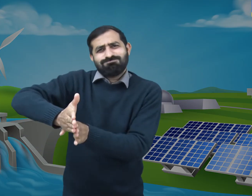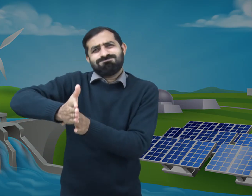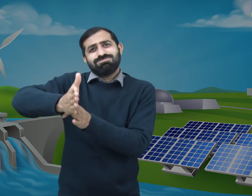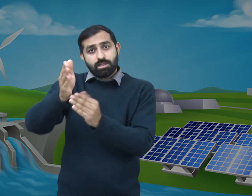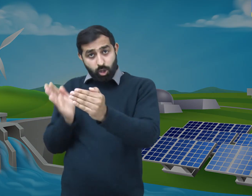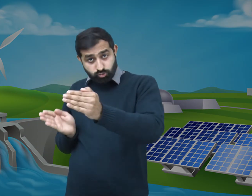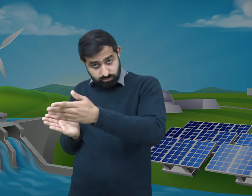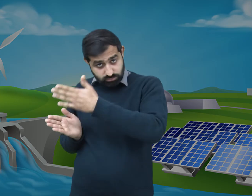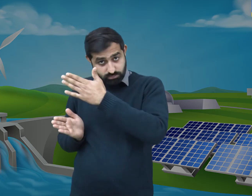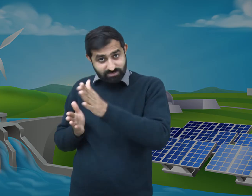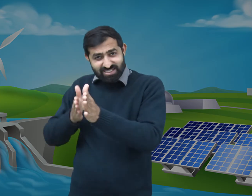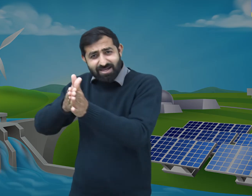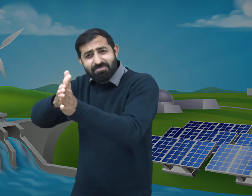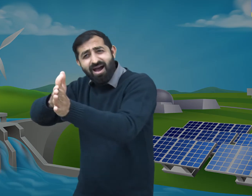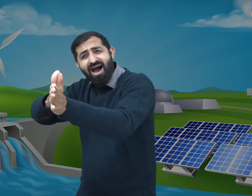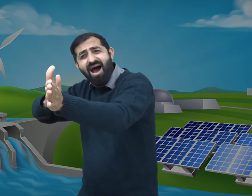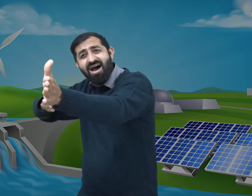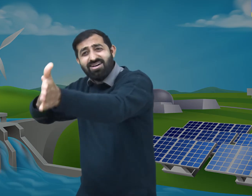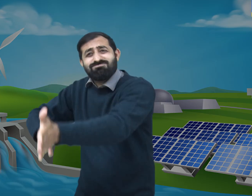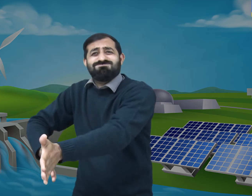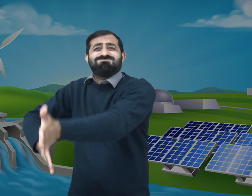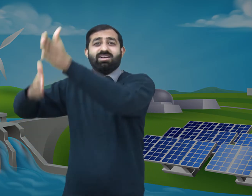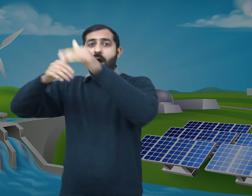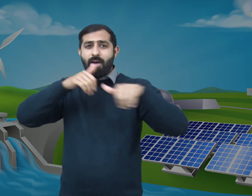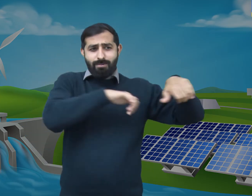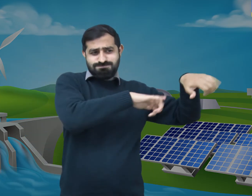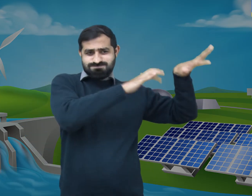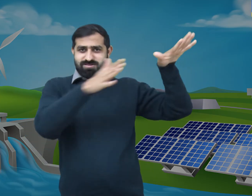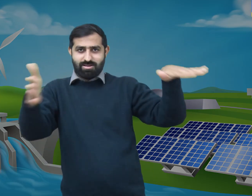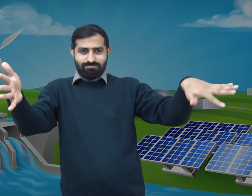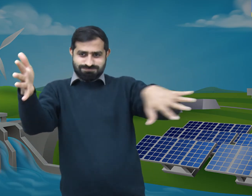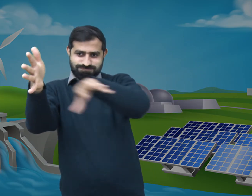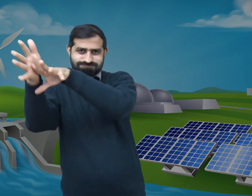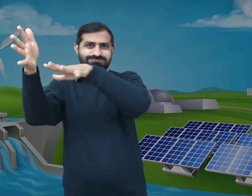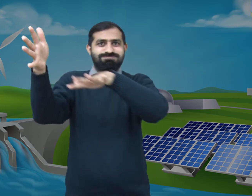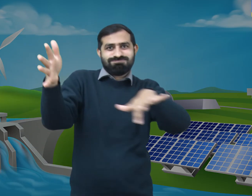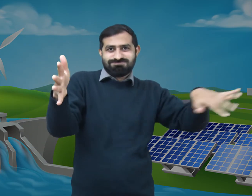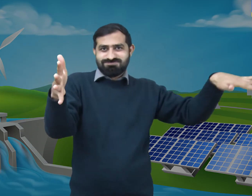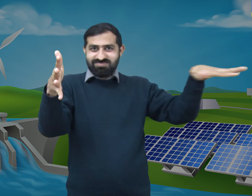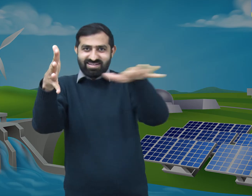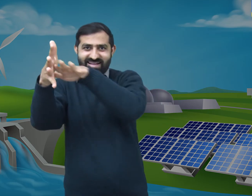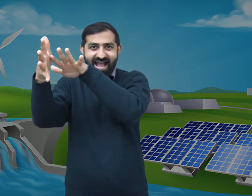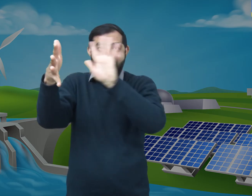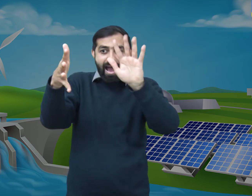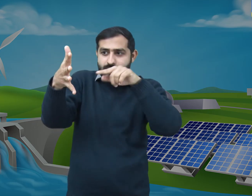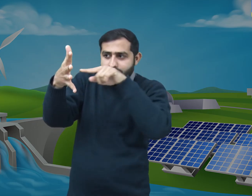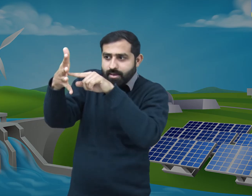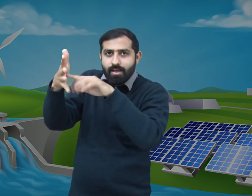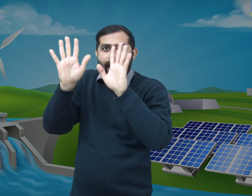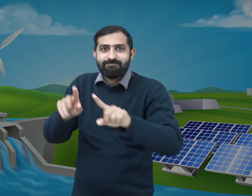A dam is a large barrier constructed to raise the level of water and control its flow.